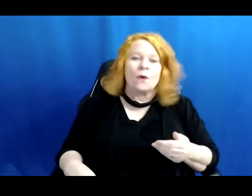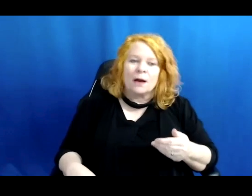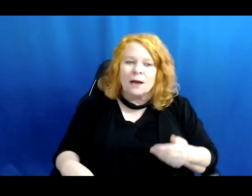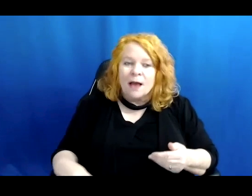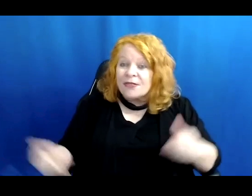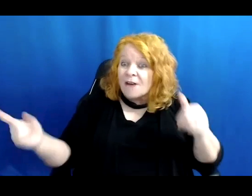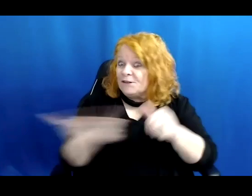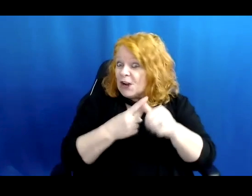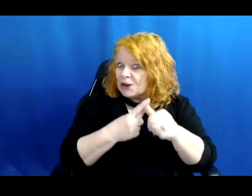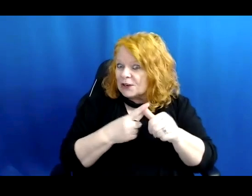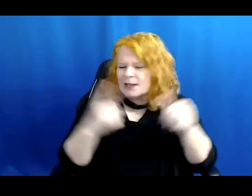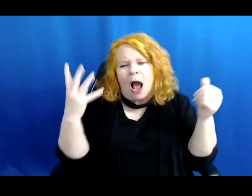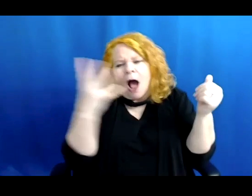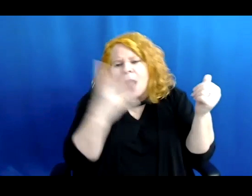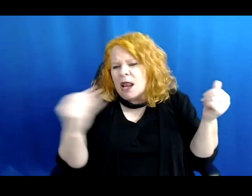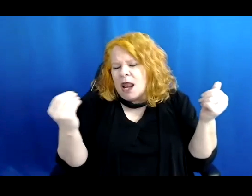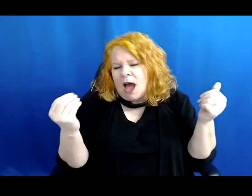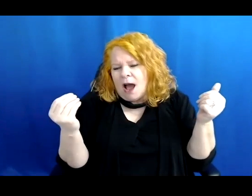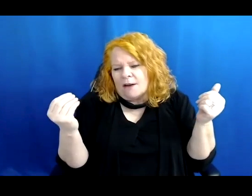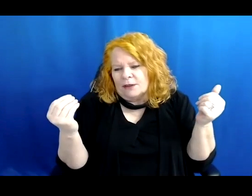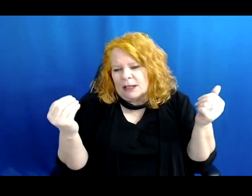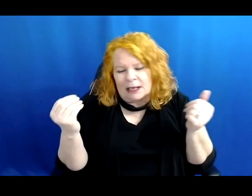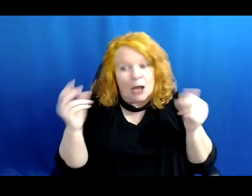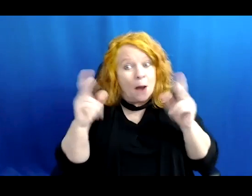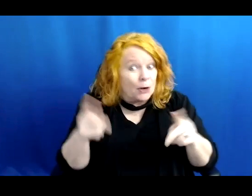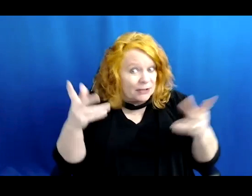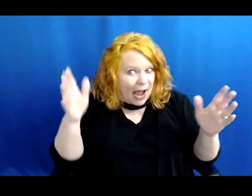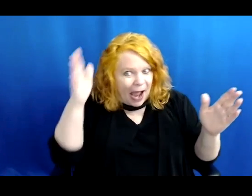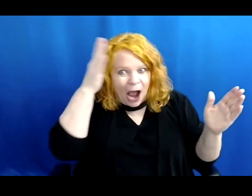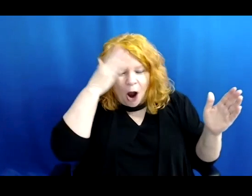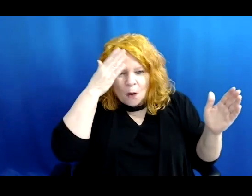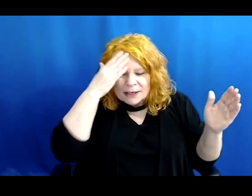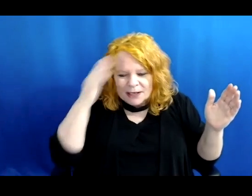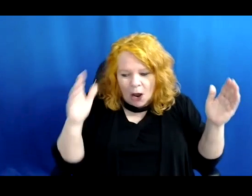go. First up there is a lovely young man I know already.